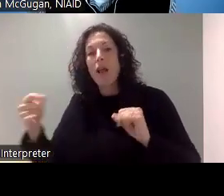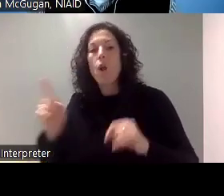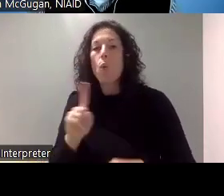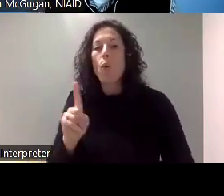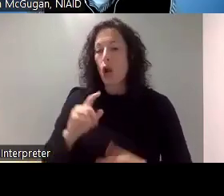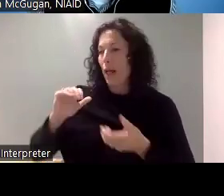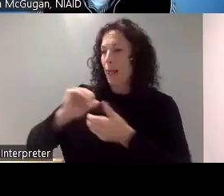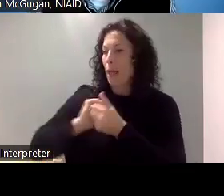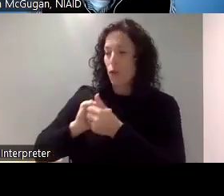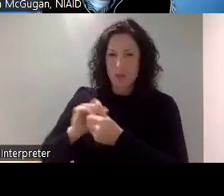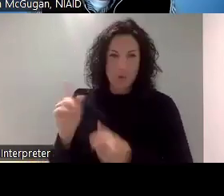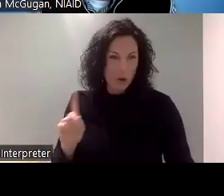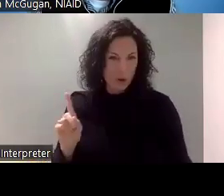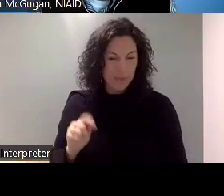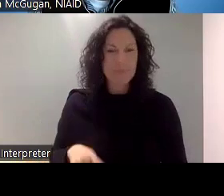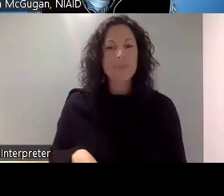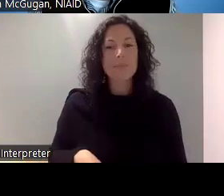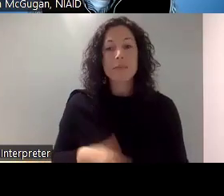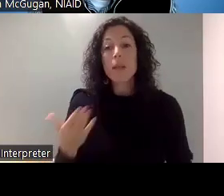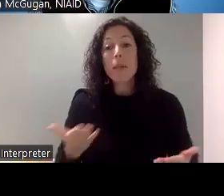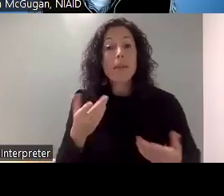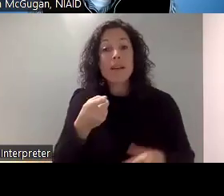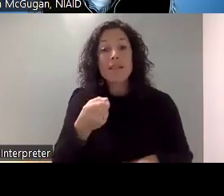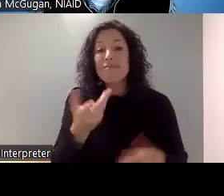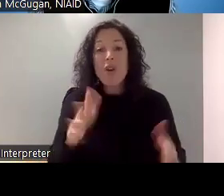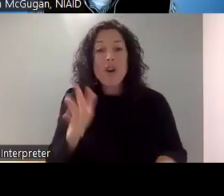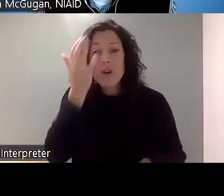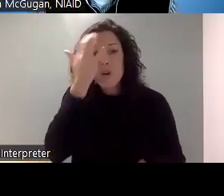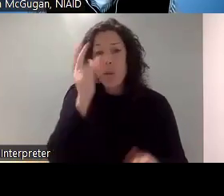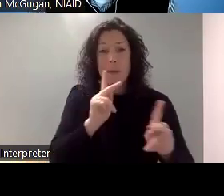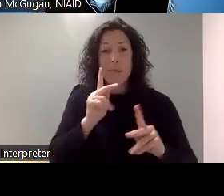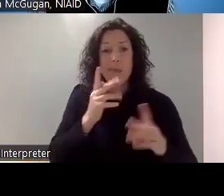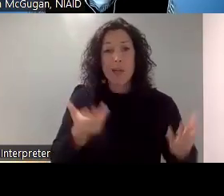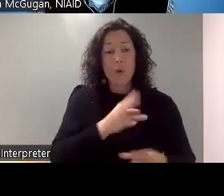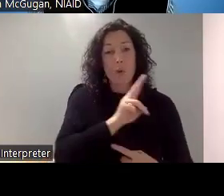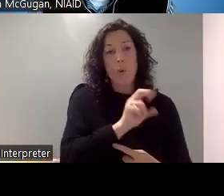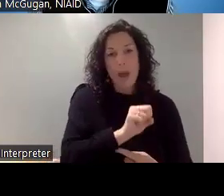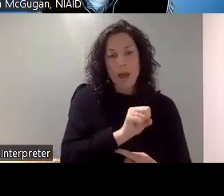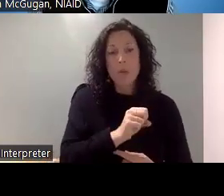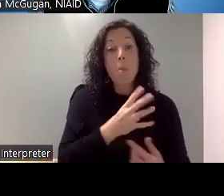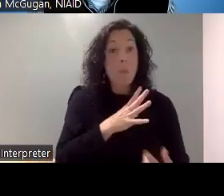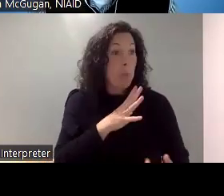So maybe you already know these researchers here in the US, and so you can contact them.